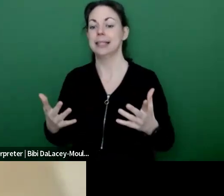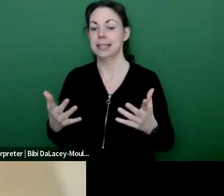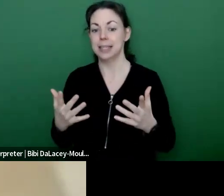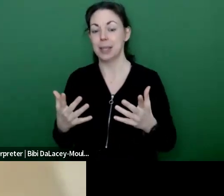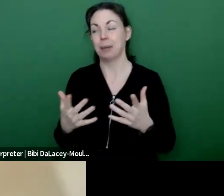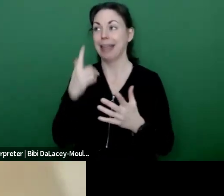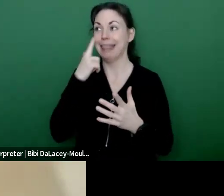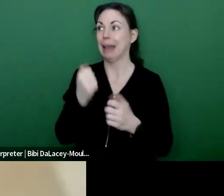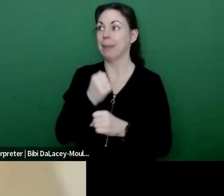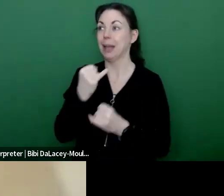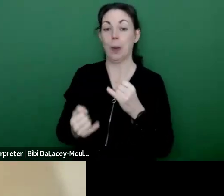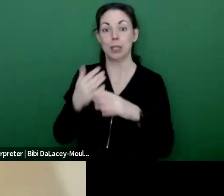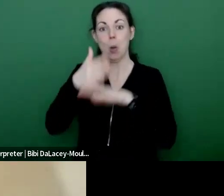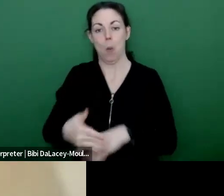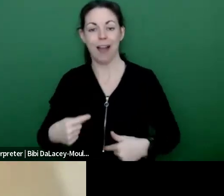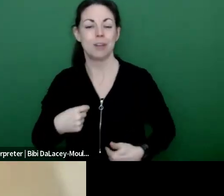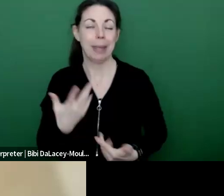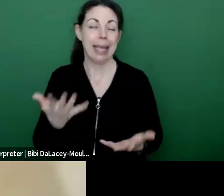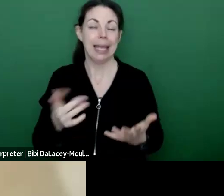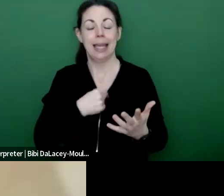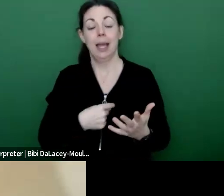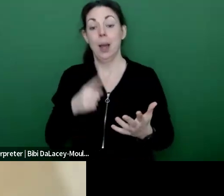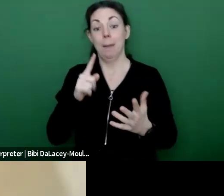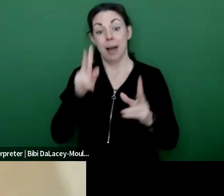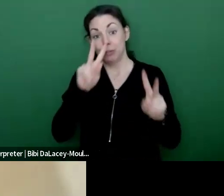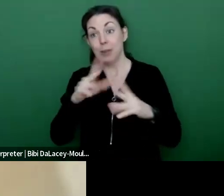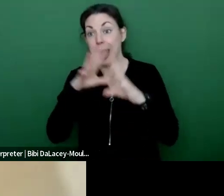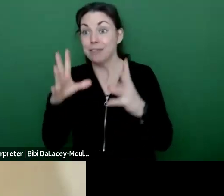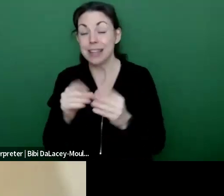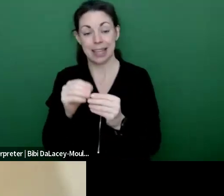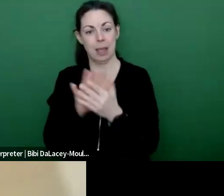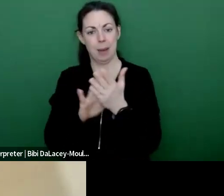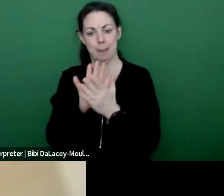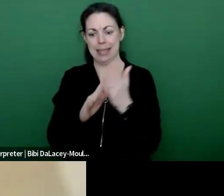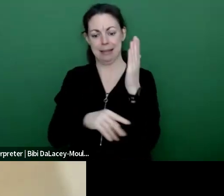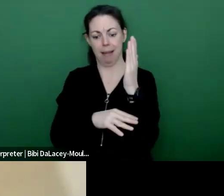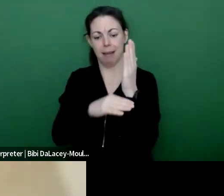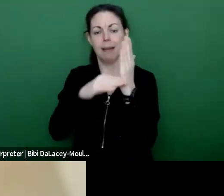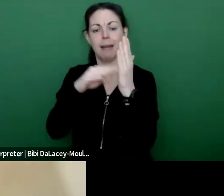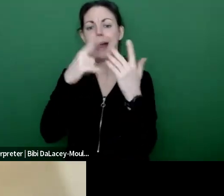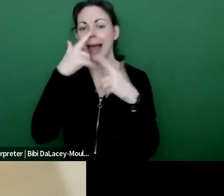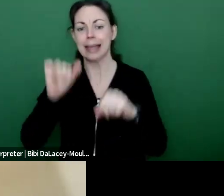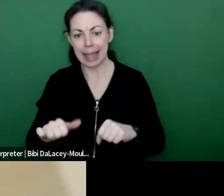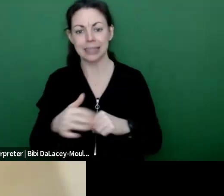But then after doing that, I ended up doing a lot of that sort of stuff side of desk, because people know that that's